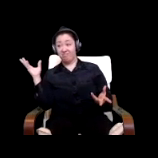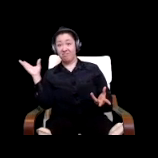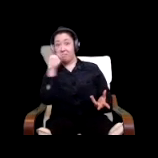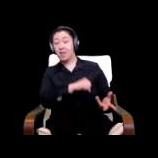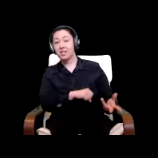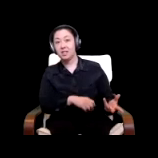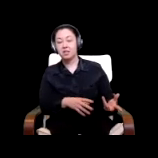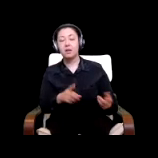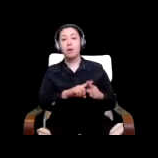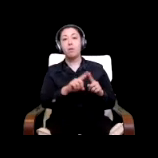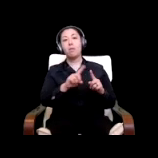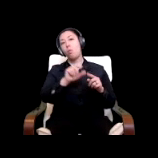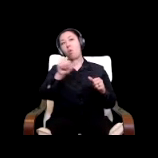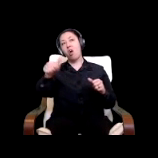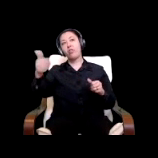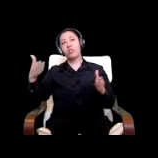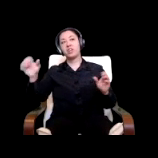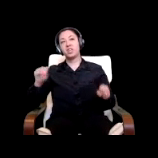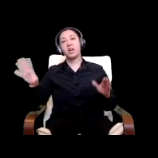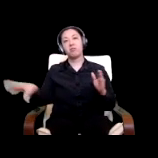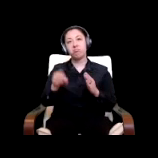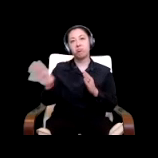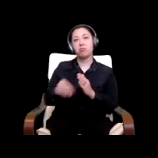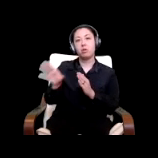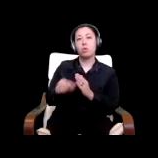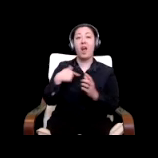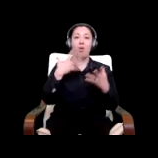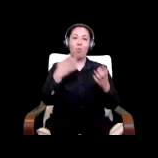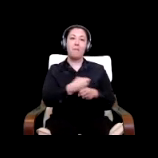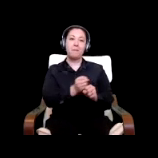the highlights want to continue to make this a better tool for professionals and families